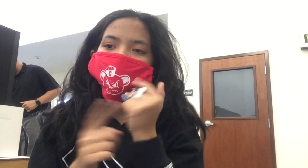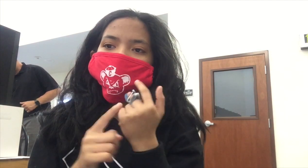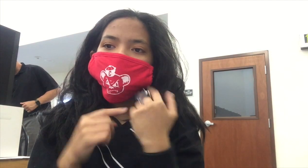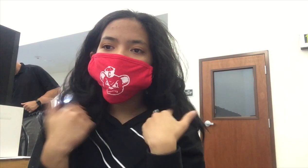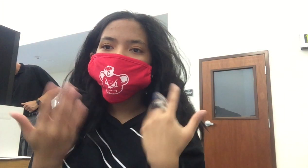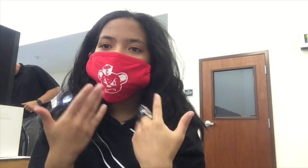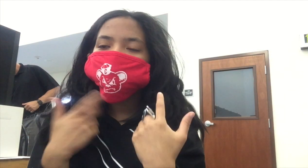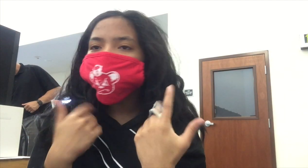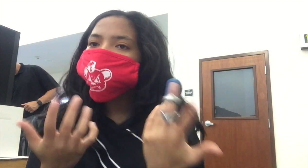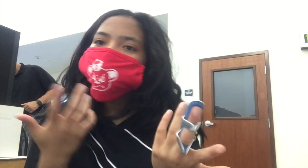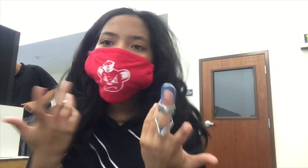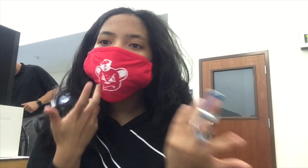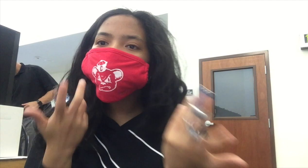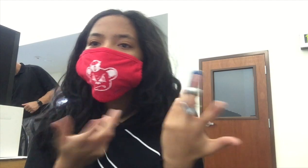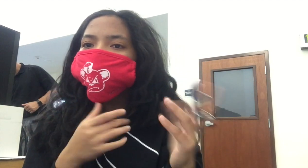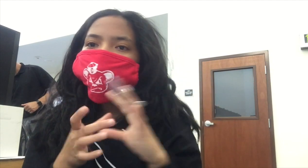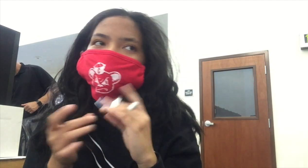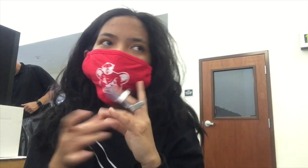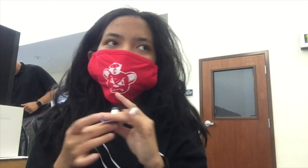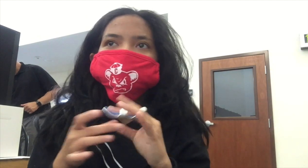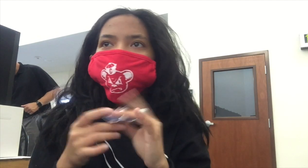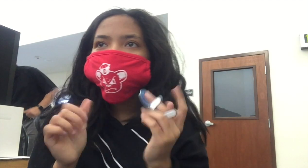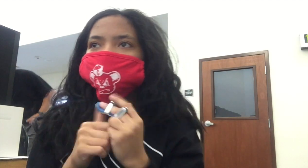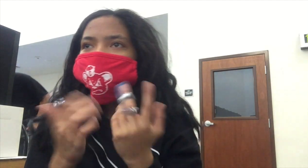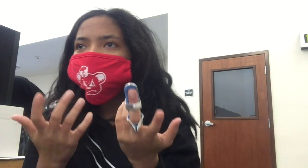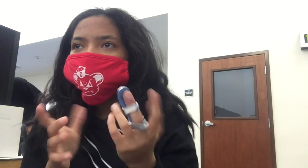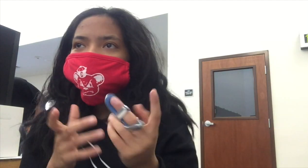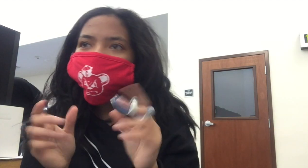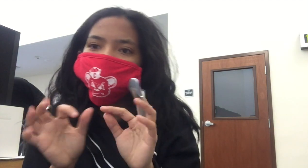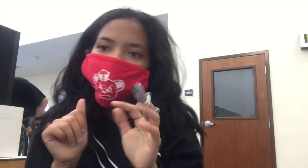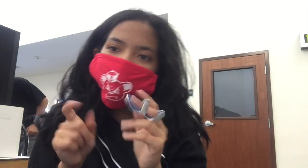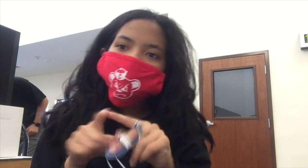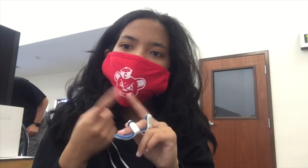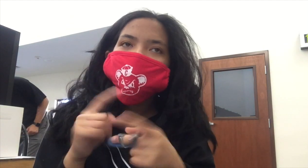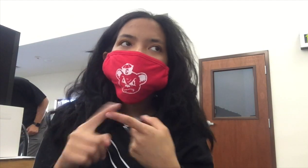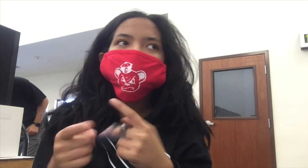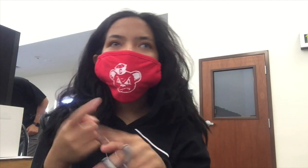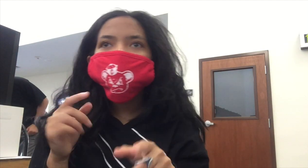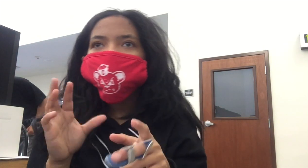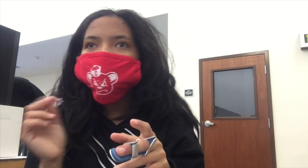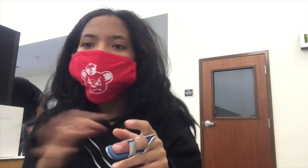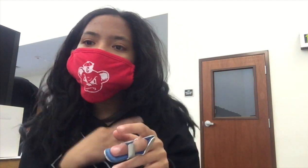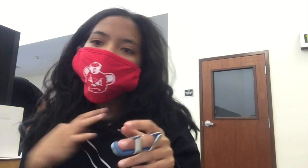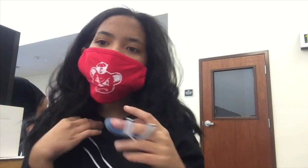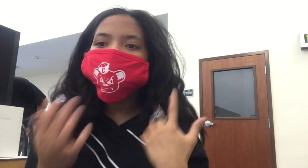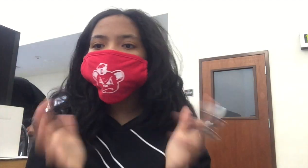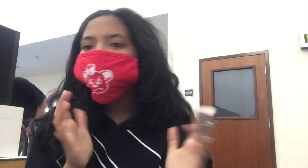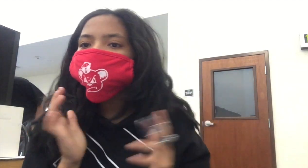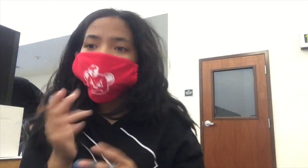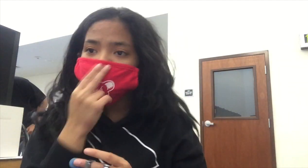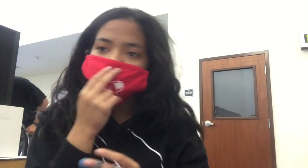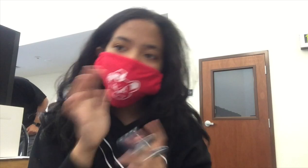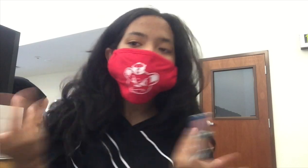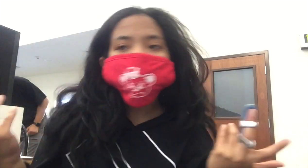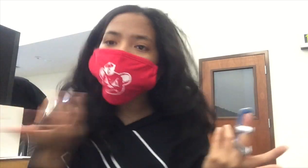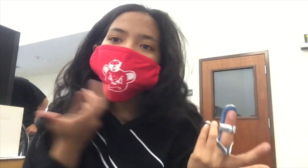I know. Well, yeah, just kind of hanging out and talking and seeing how things are going with friends and staff and whatnot.